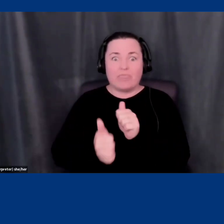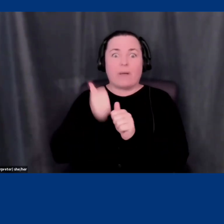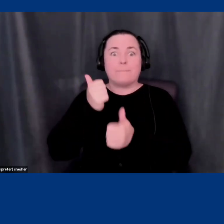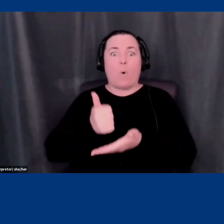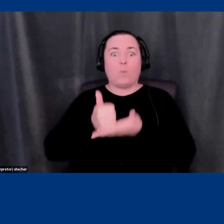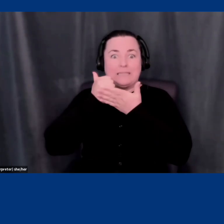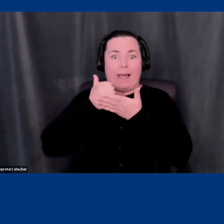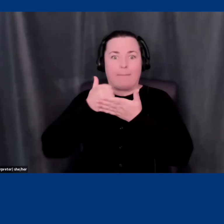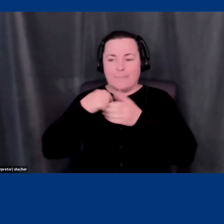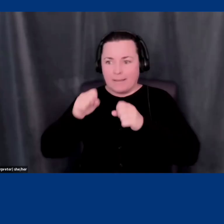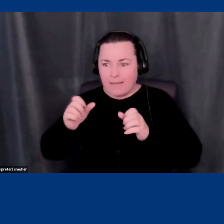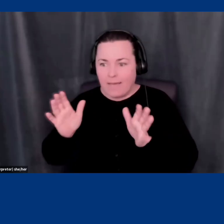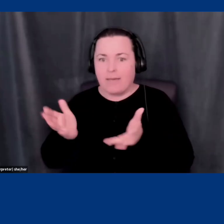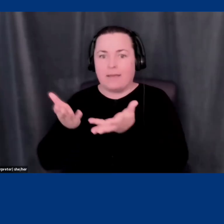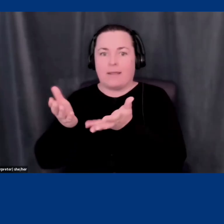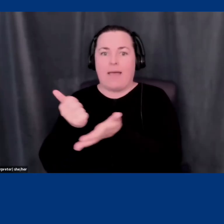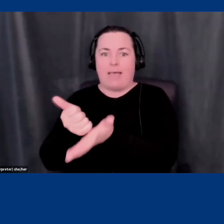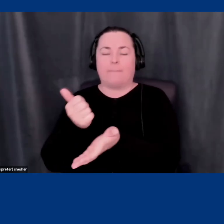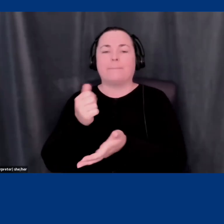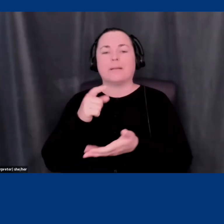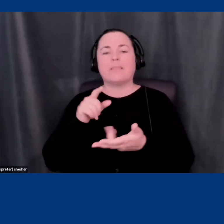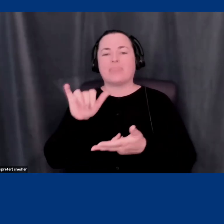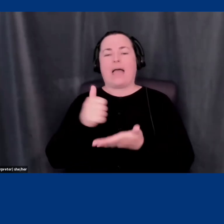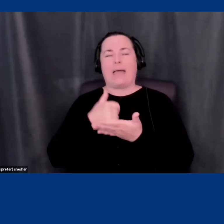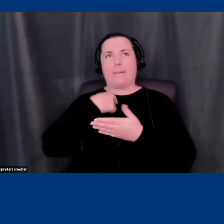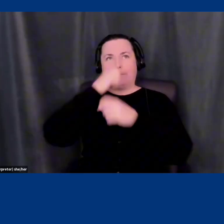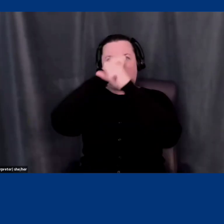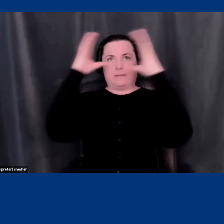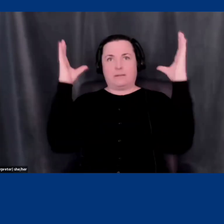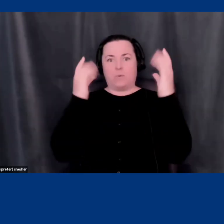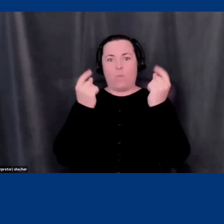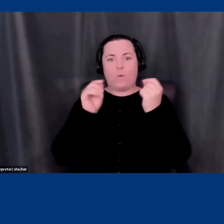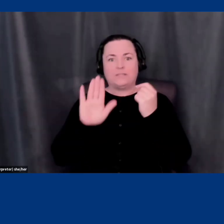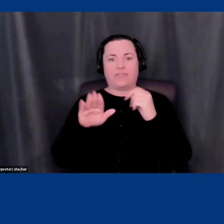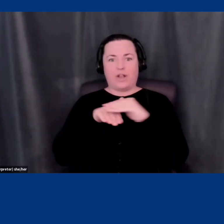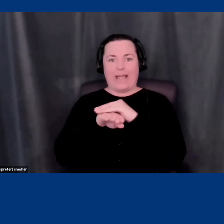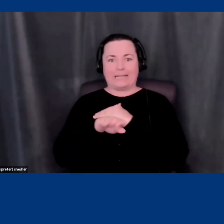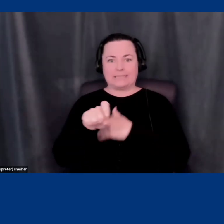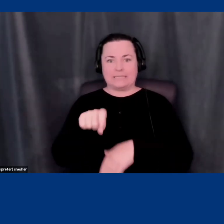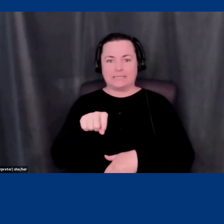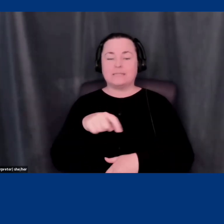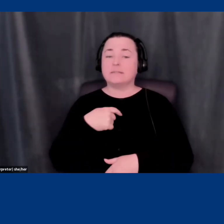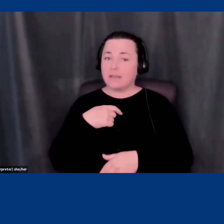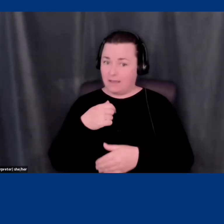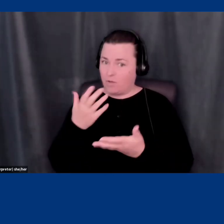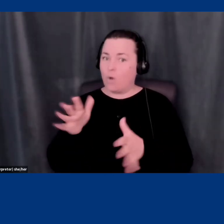specific access needs that they have. I've supported a lot of individuals with mobility disabilities.